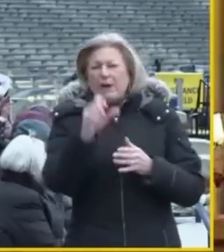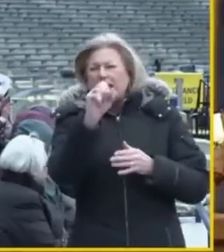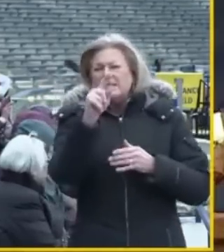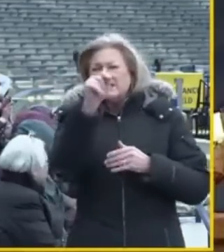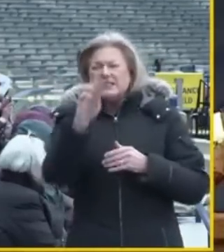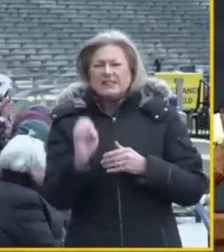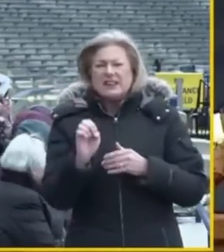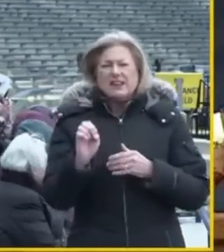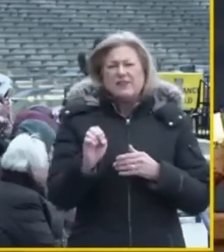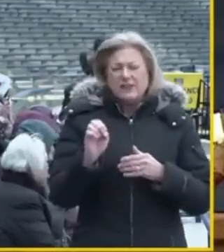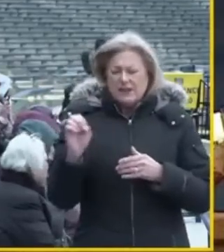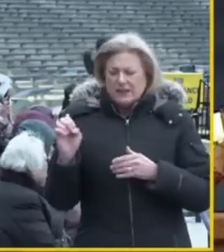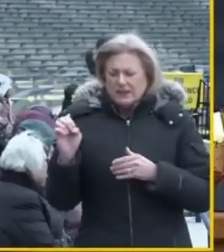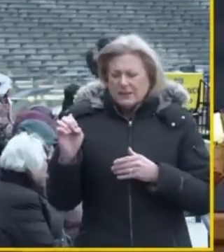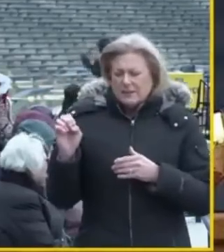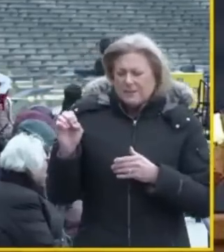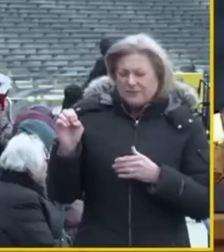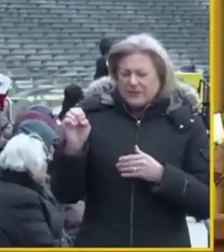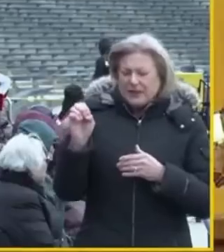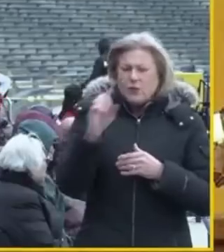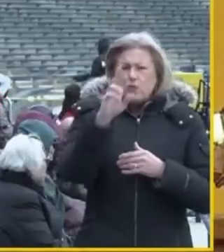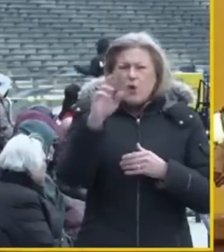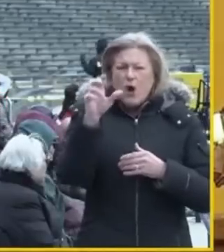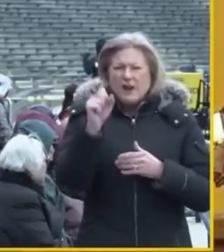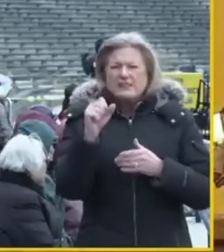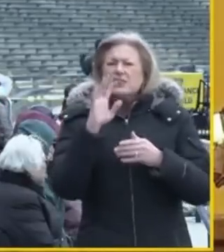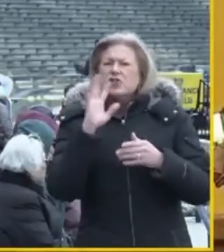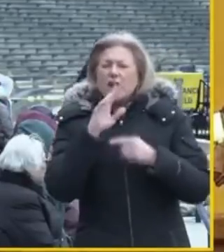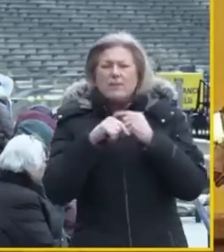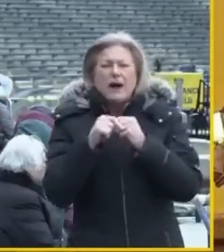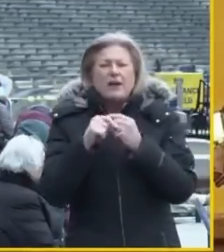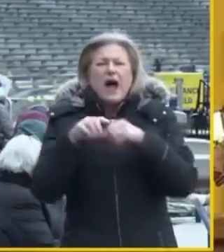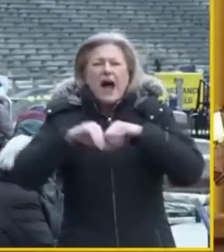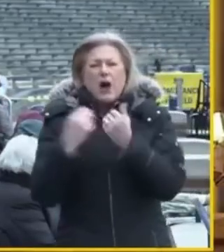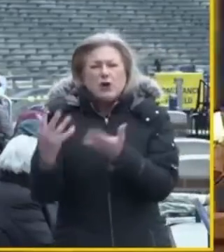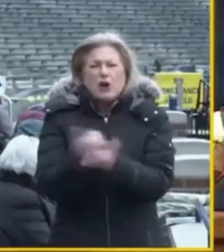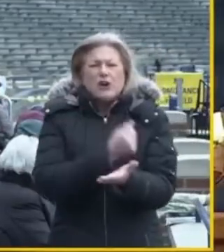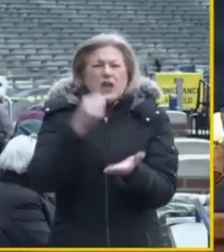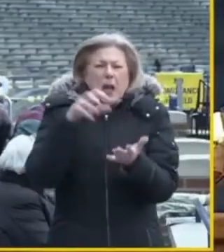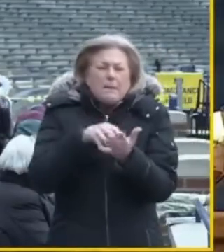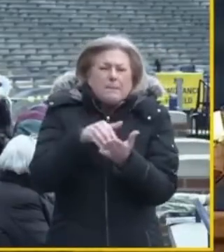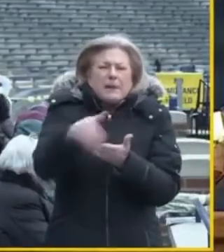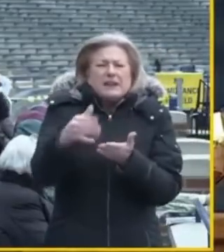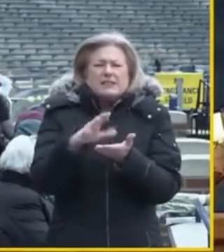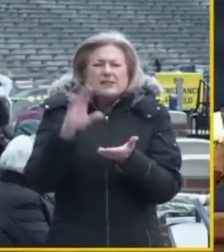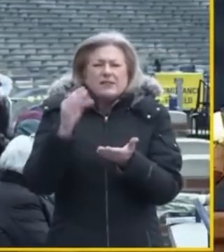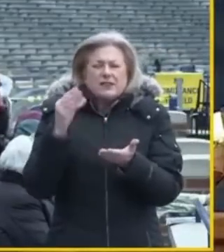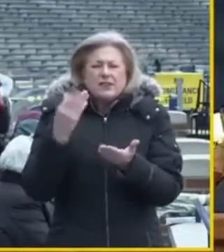With all this inflation that's what we really need to know, or what about actor, James Earl Jones?